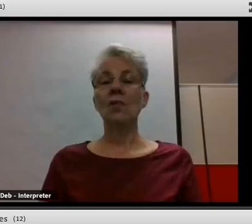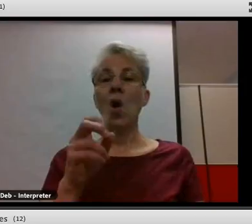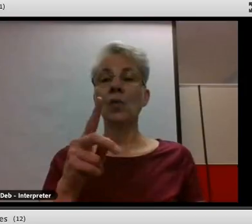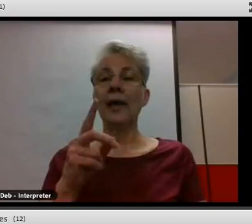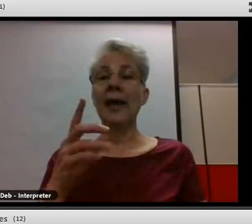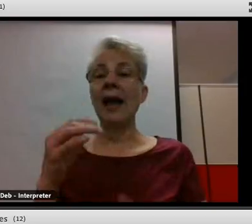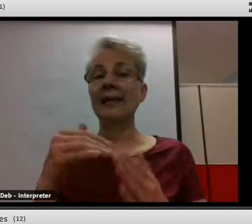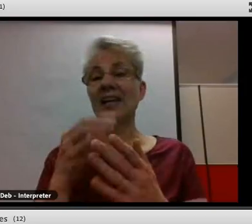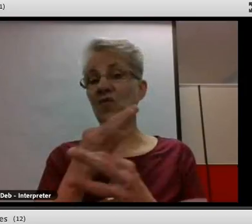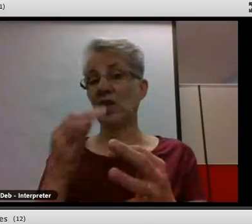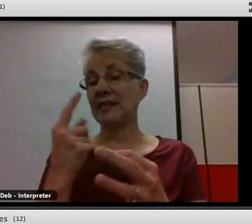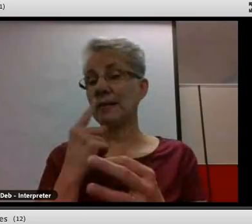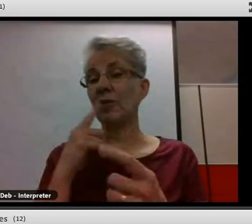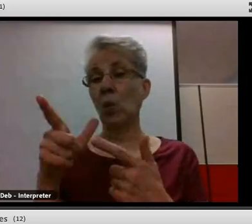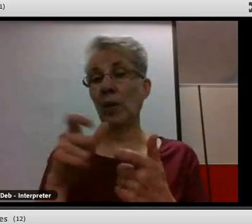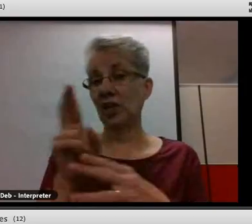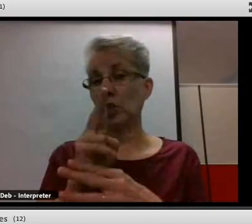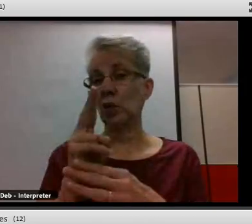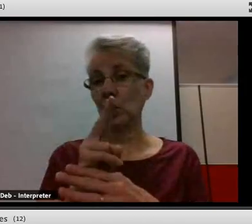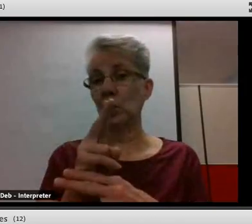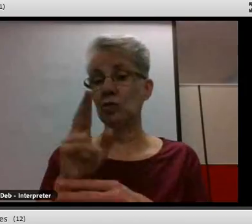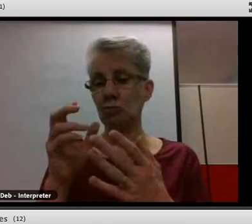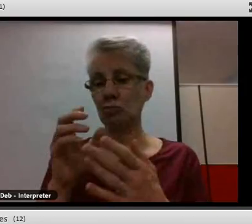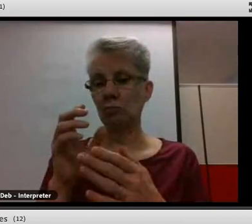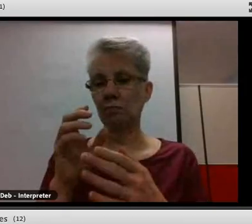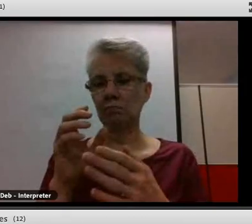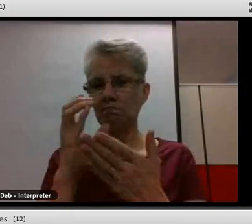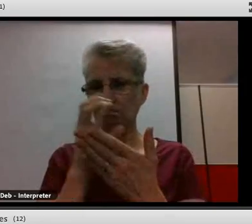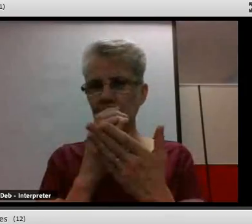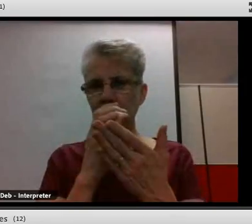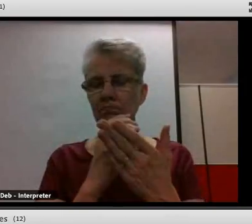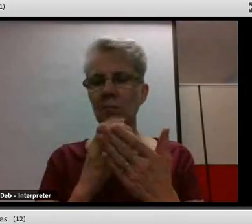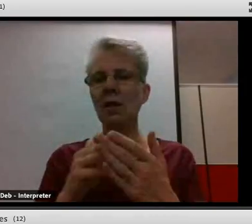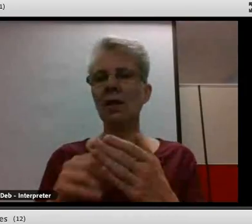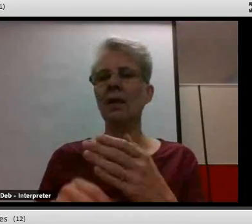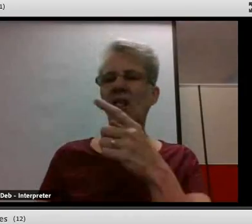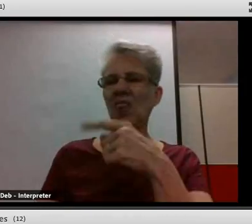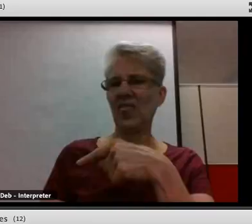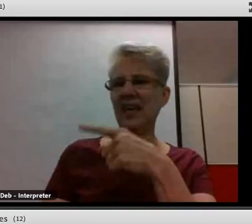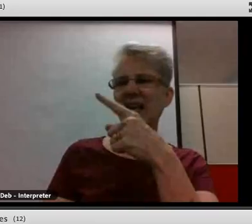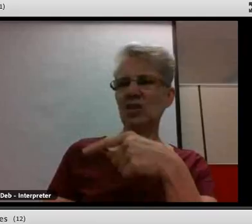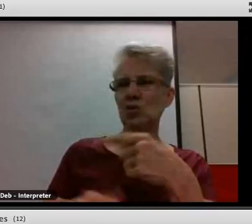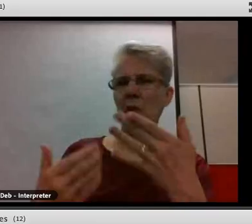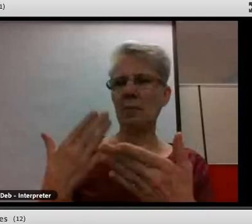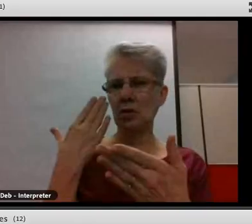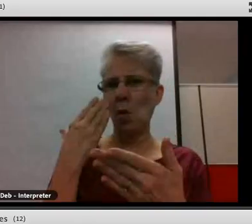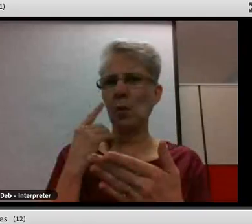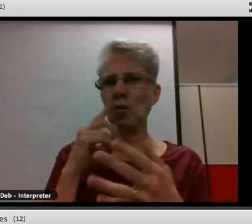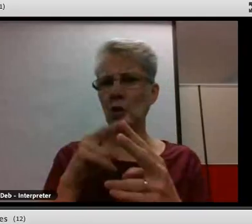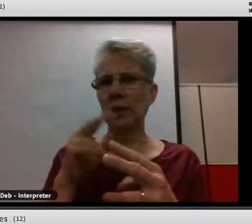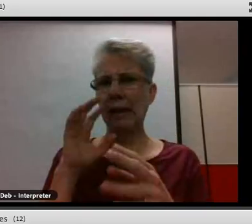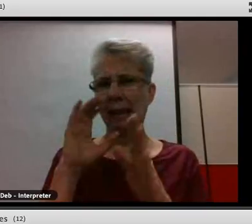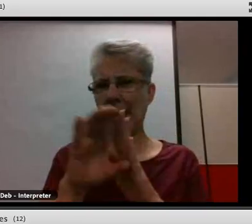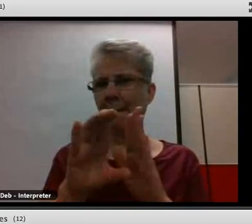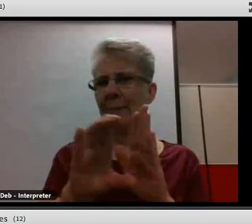iBooks, different things like that now have the -- will read the screen for you. But at the time, they had this device